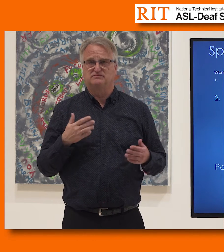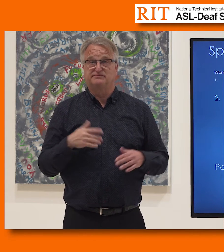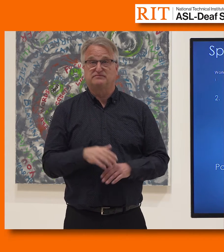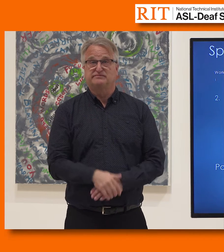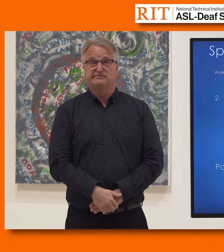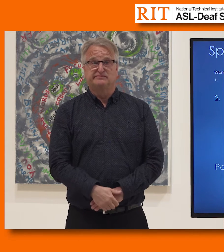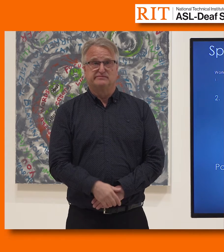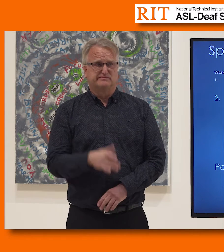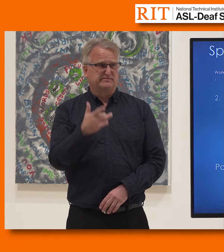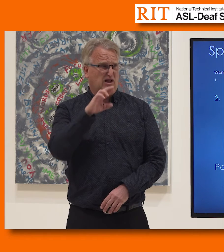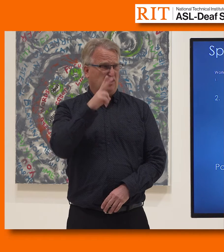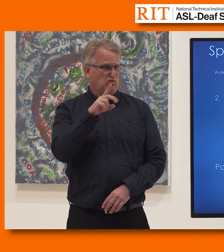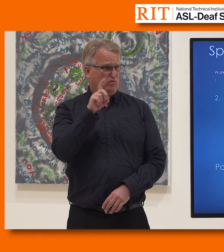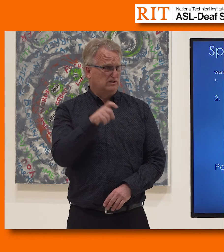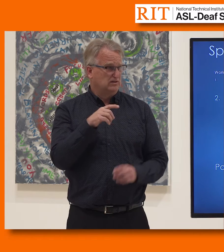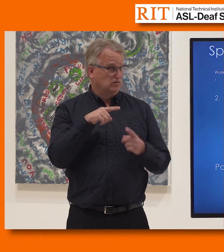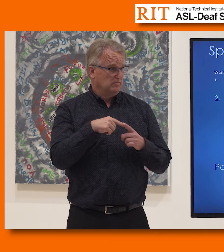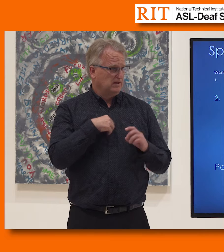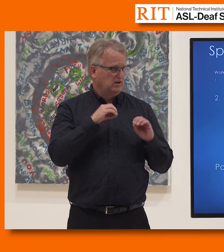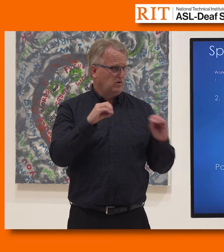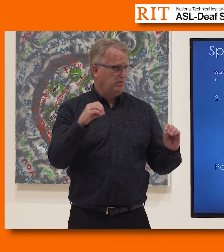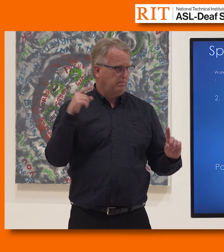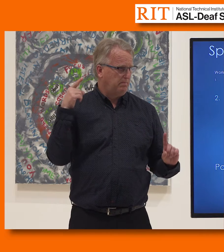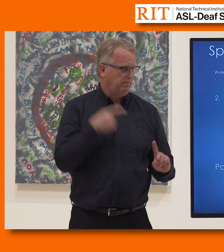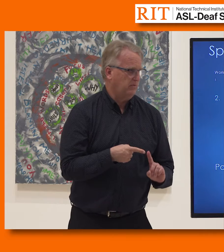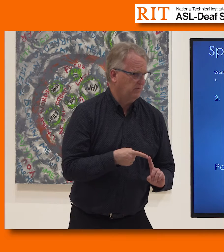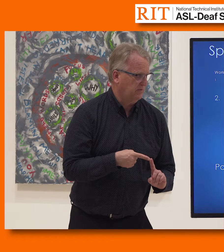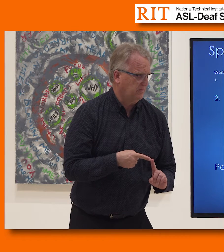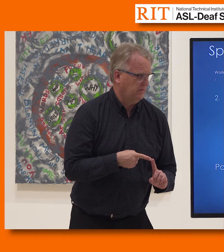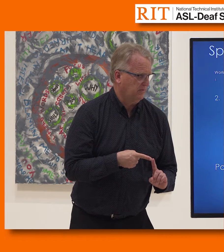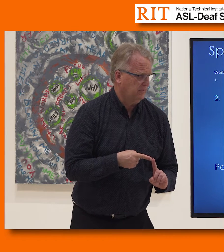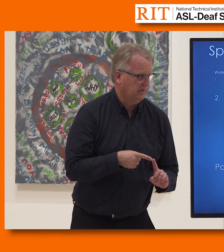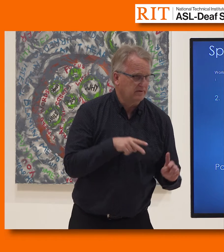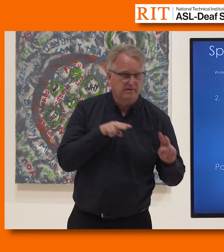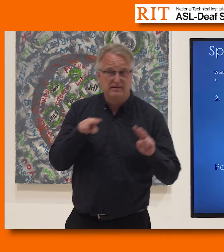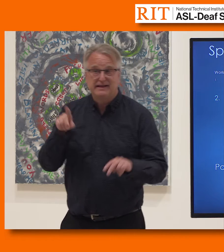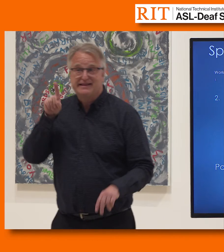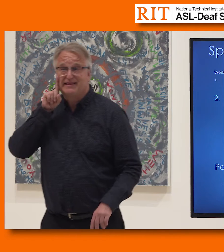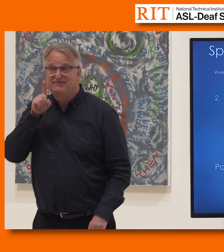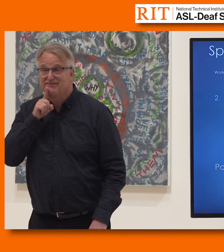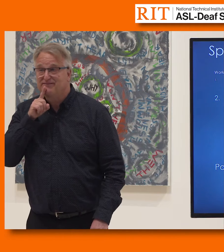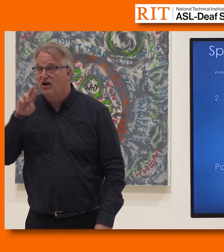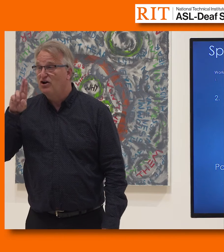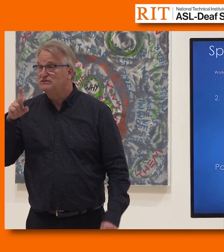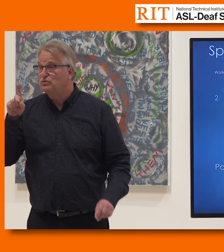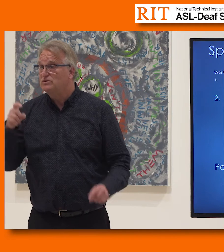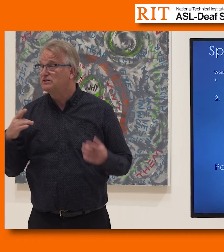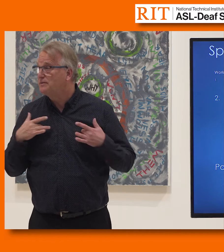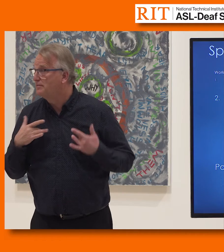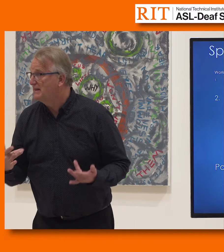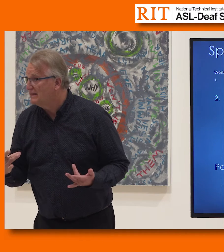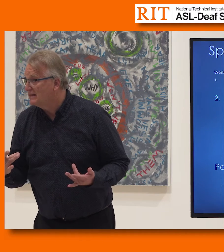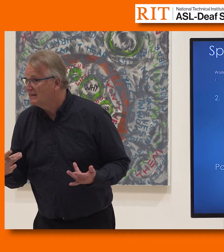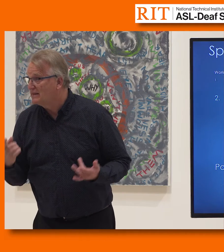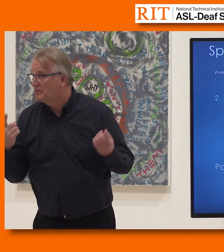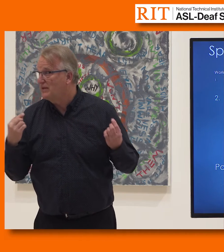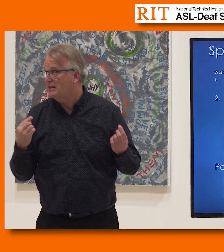and they're not engaging the rhetorical question feature. The point of the rhetorical question is to elicit a response.